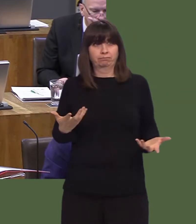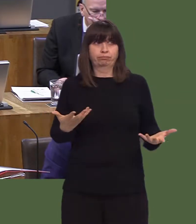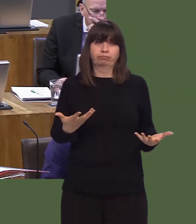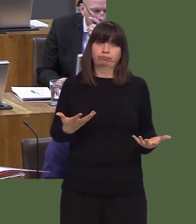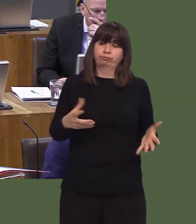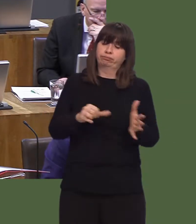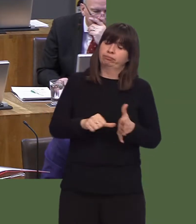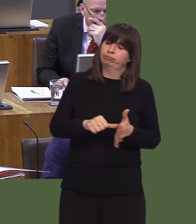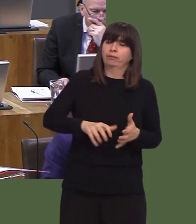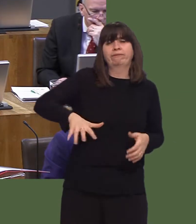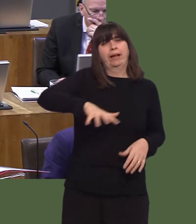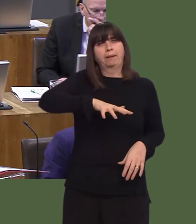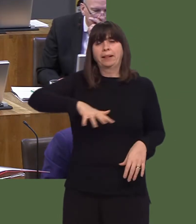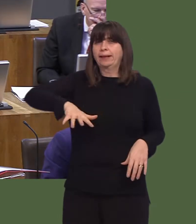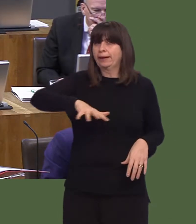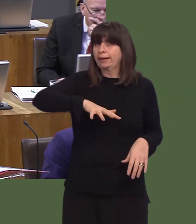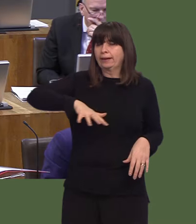on so many familiesí income.